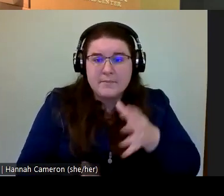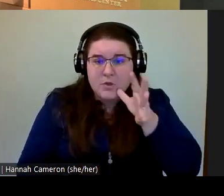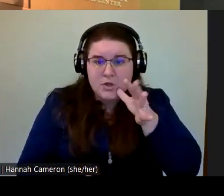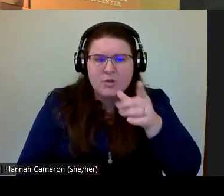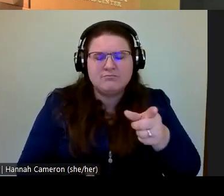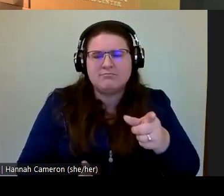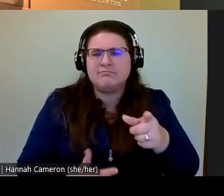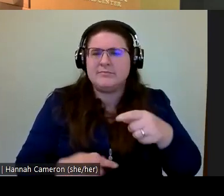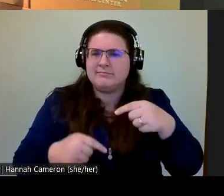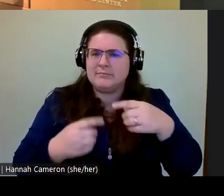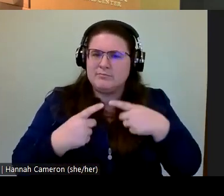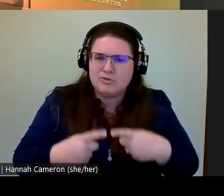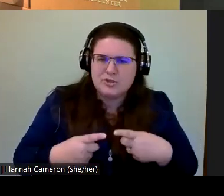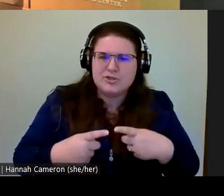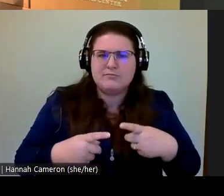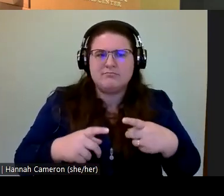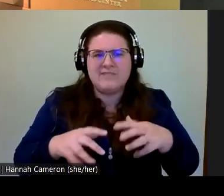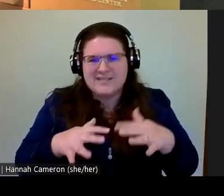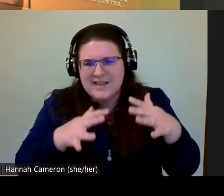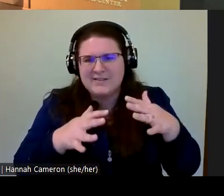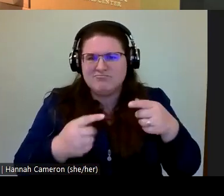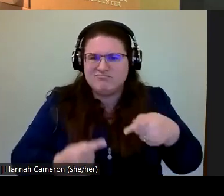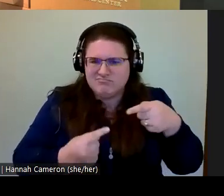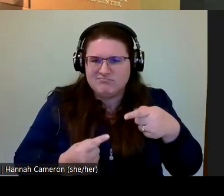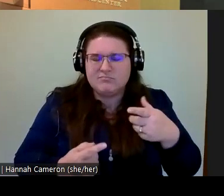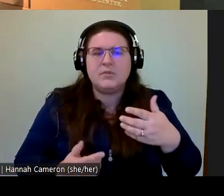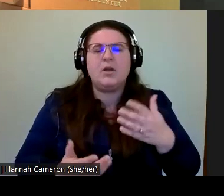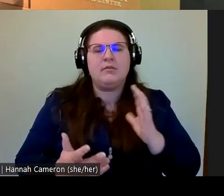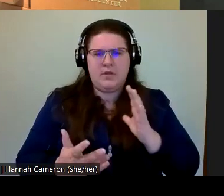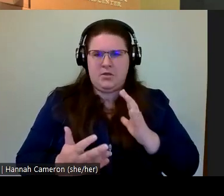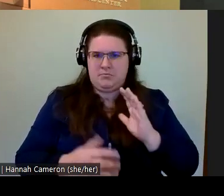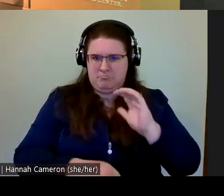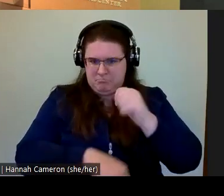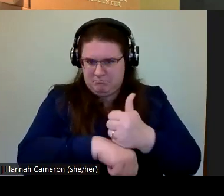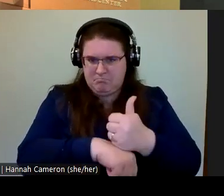could we do a model like that for them so we put collaborative care into 14 of these clinics uh we